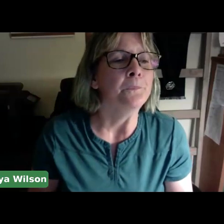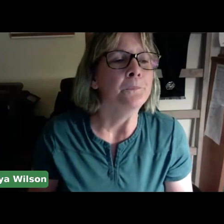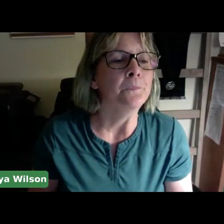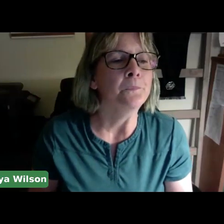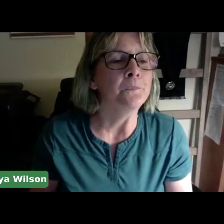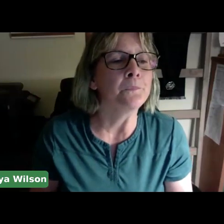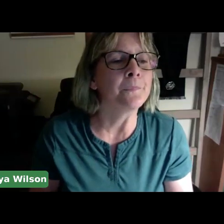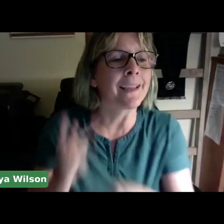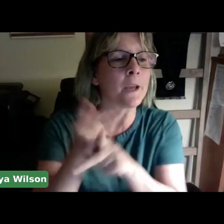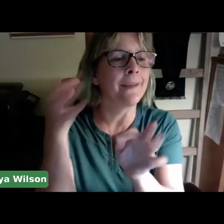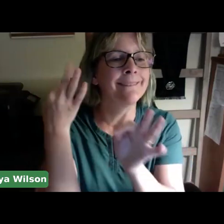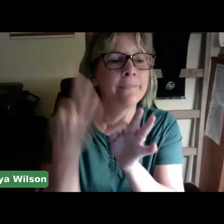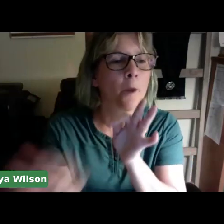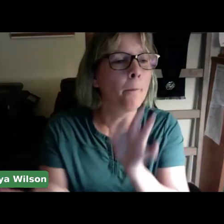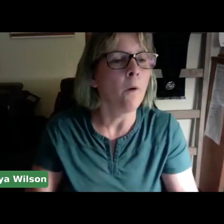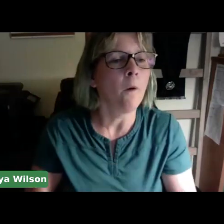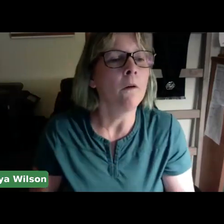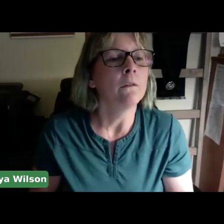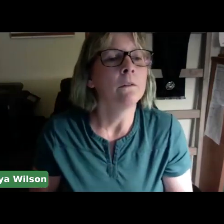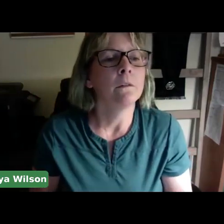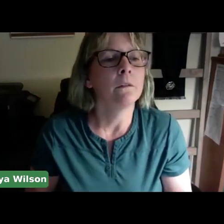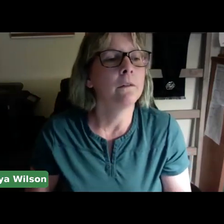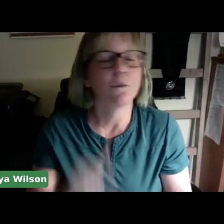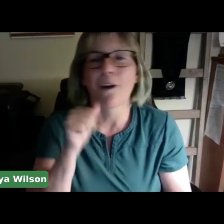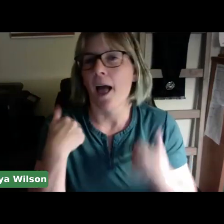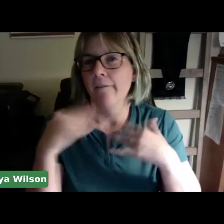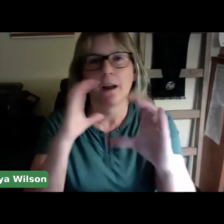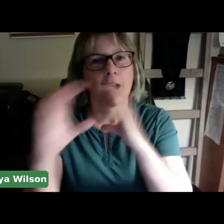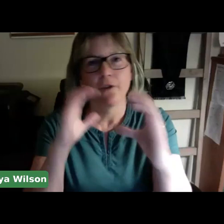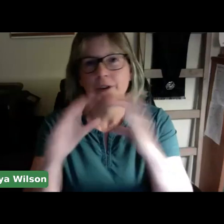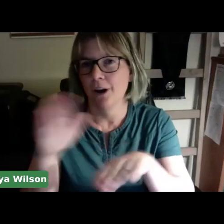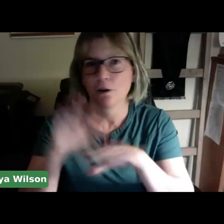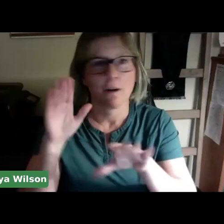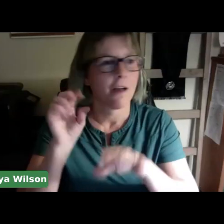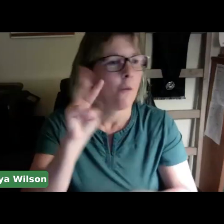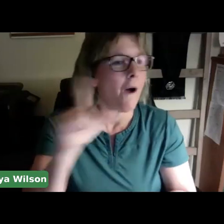And then use it when you're actually out there climbing. But keep it simple. It's so important.